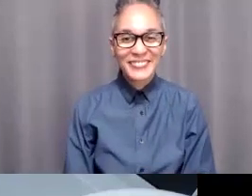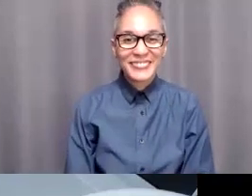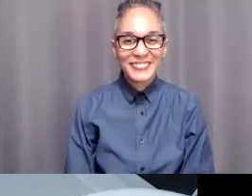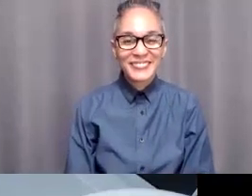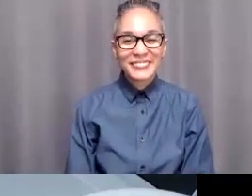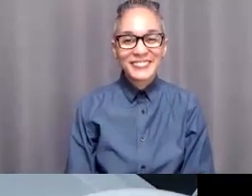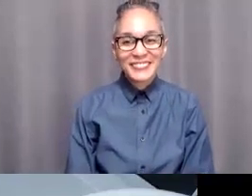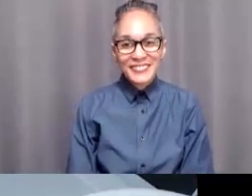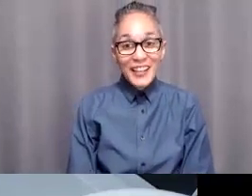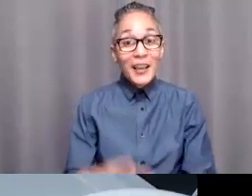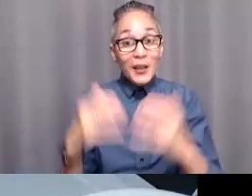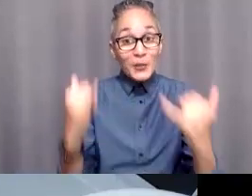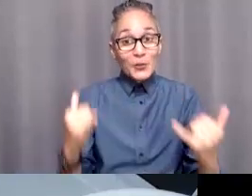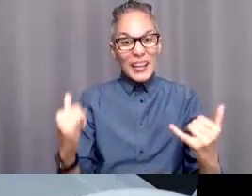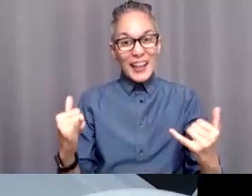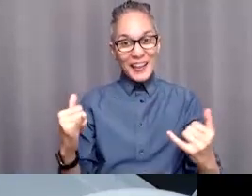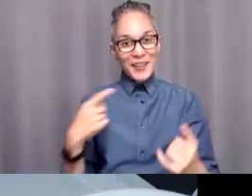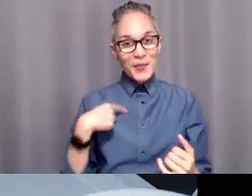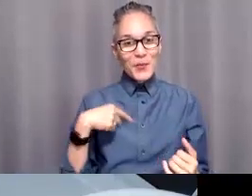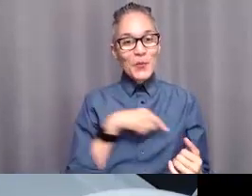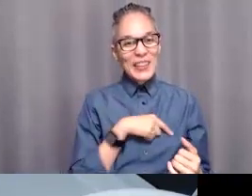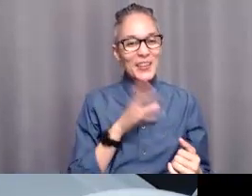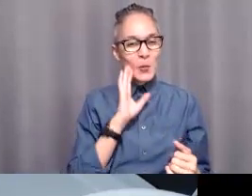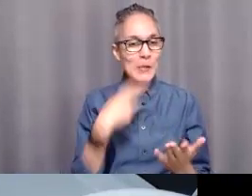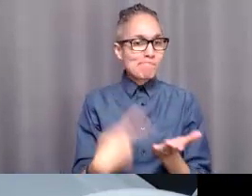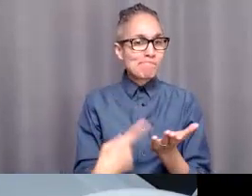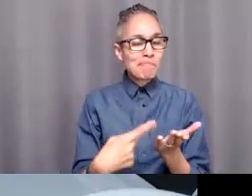All right. But for today, though, we are going to be reflecting